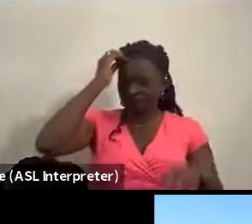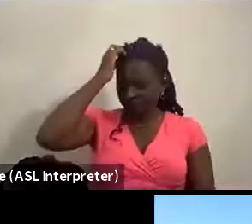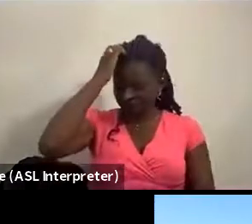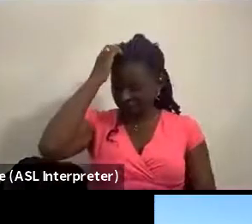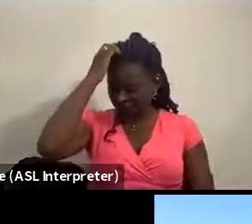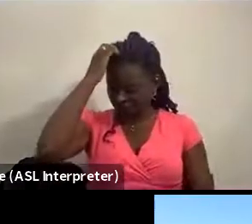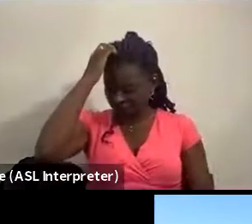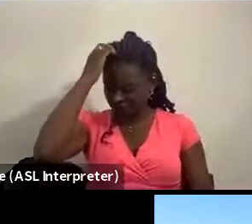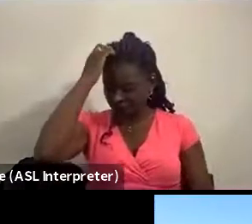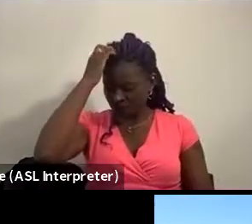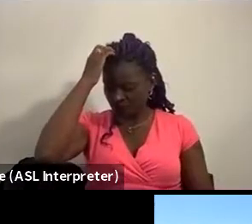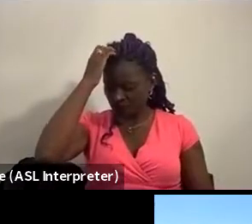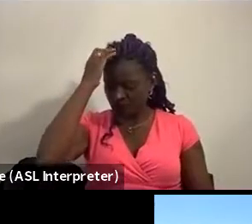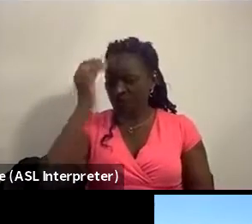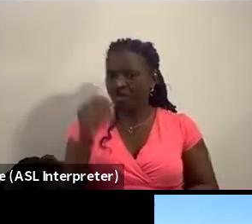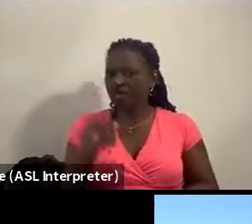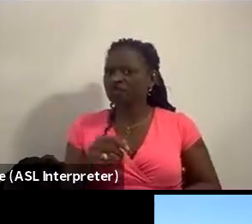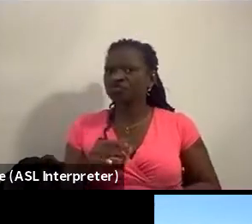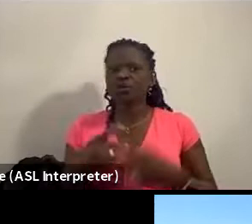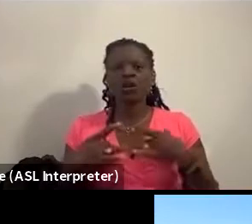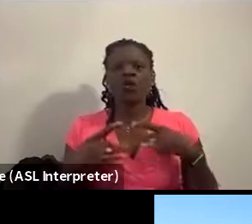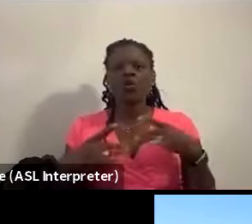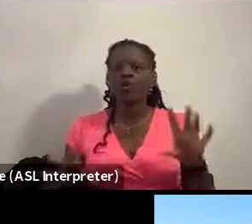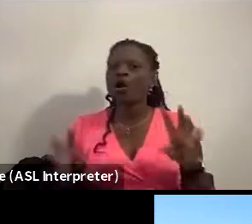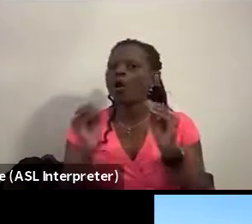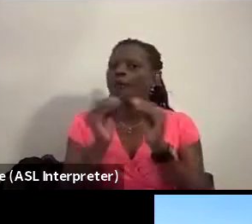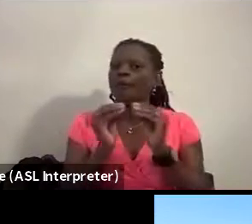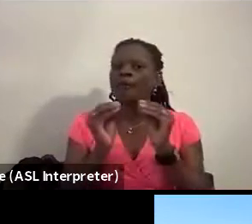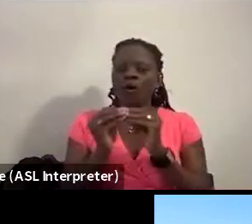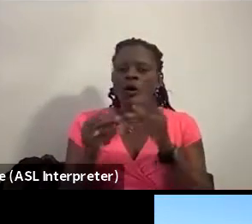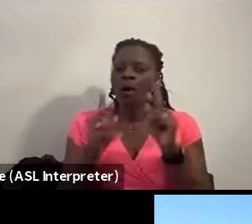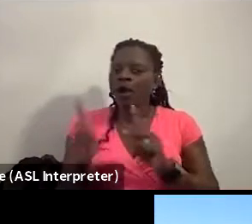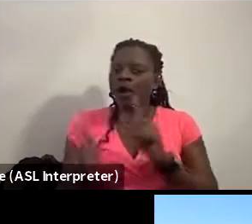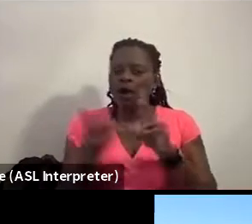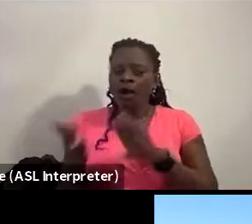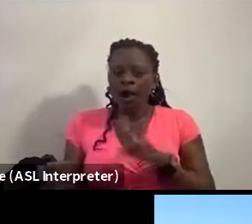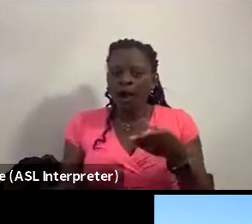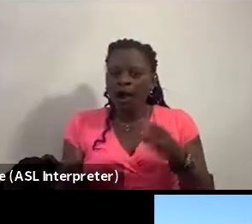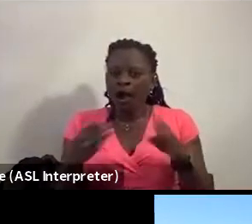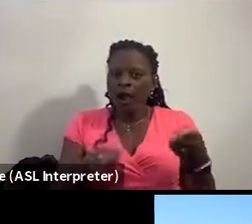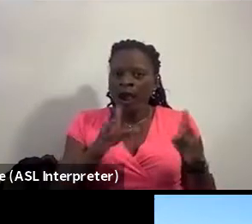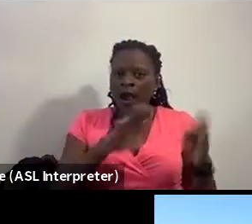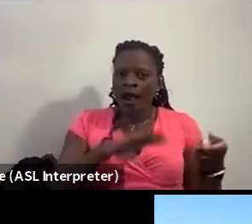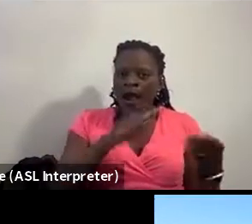deaths that we've seen with coronavirus disease. It's safer to get the vaccine. We all know that.